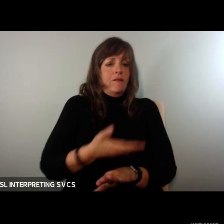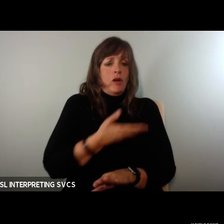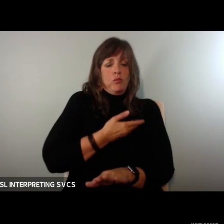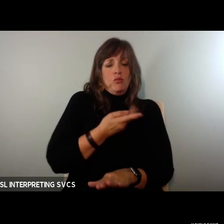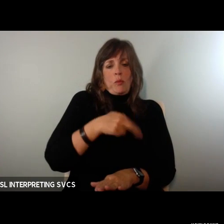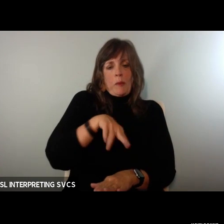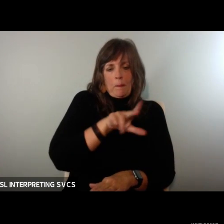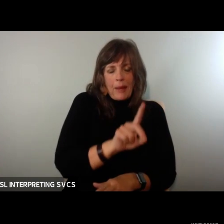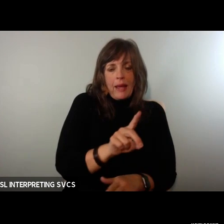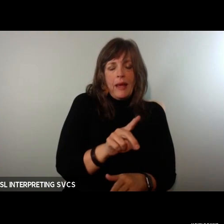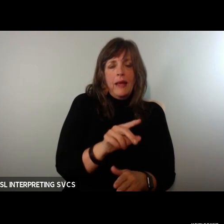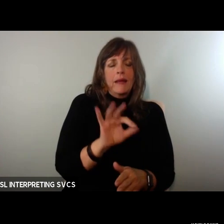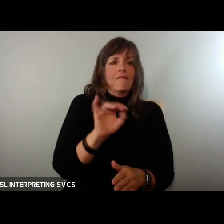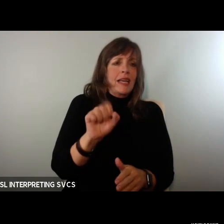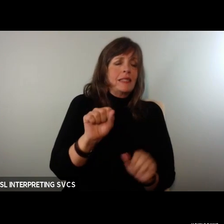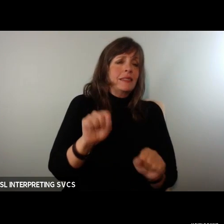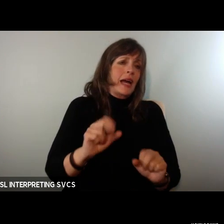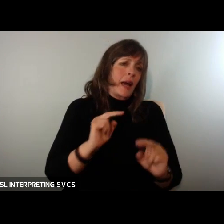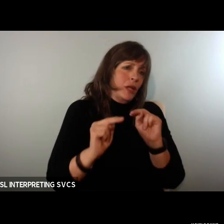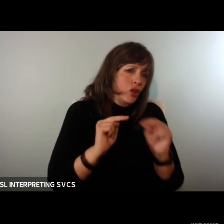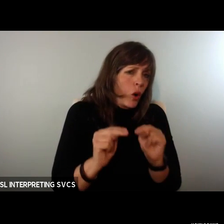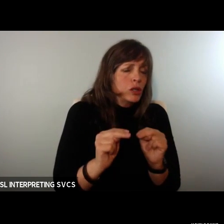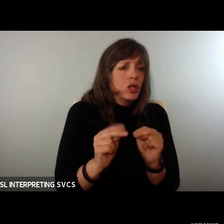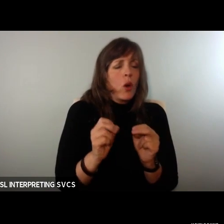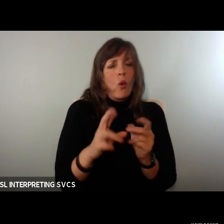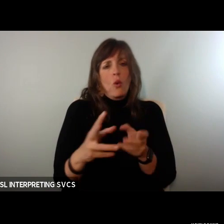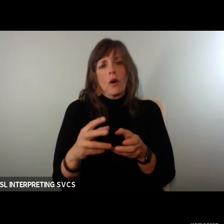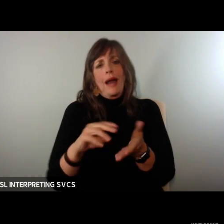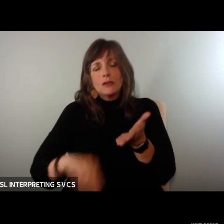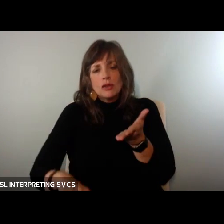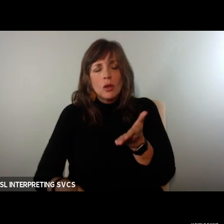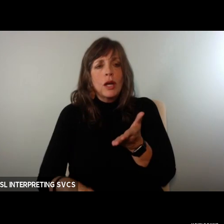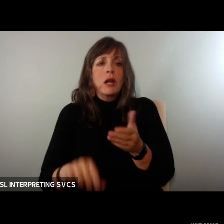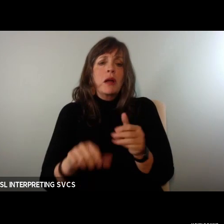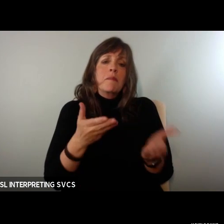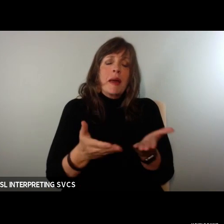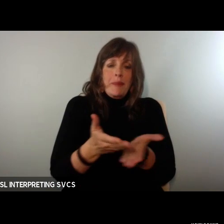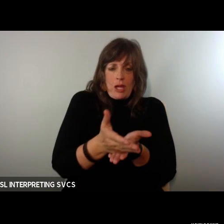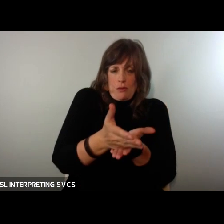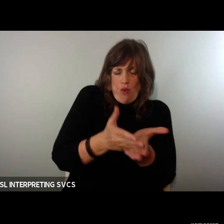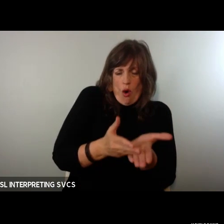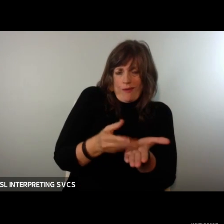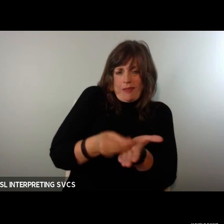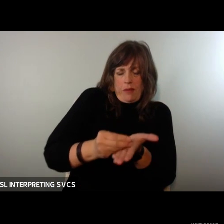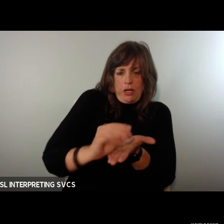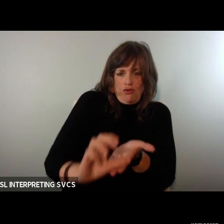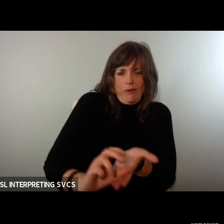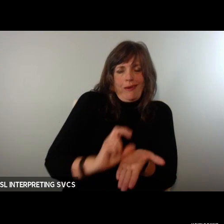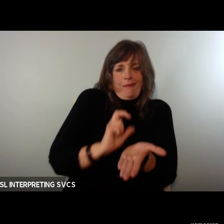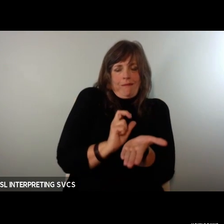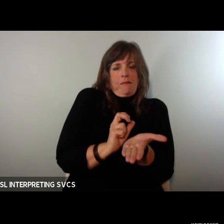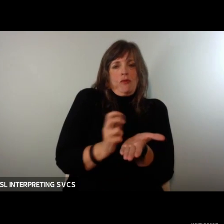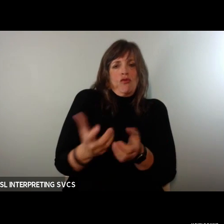then you may be able to still recover some money, even though there's a Force Majeure clause. So I would just read it very carefully